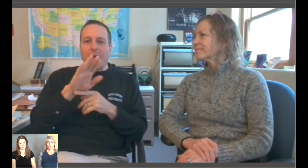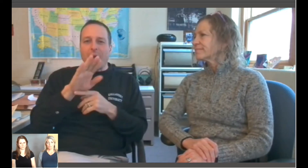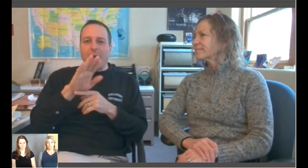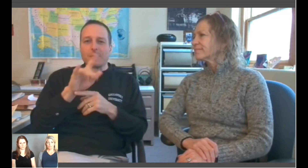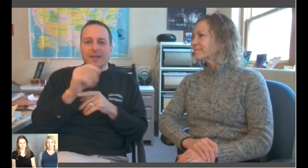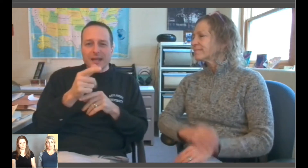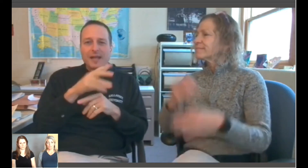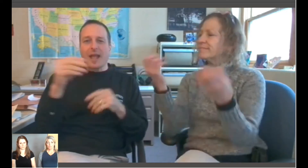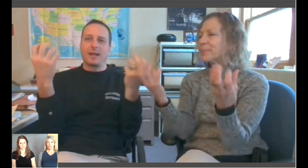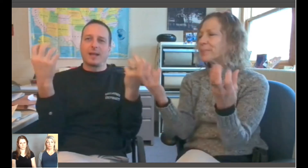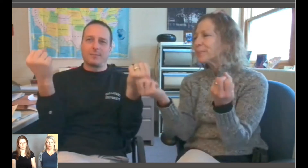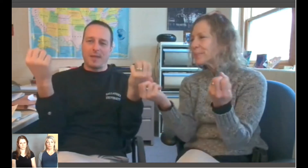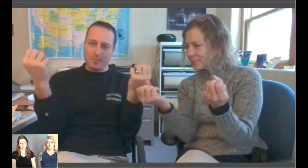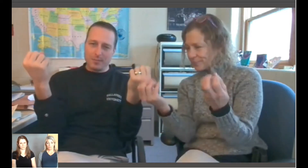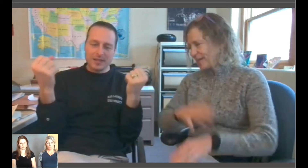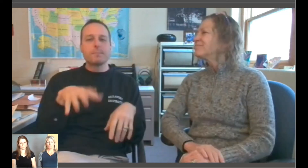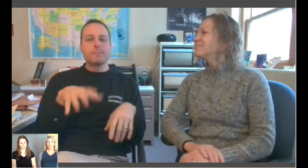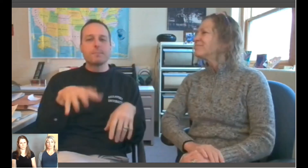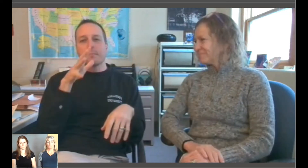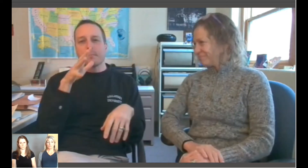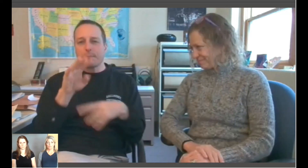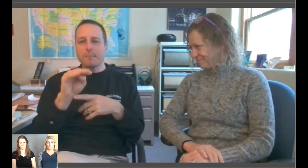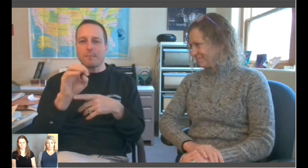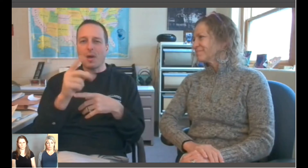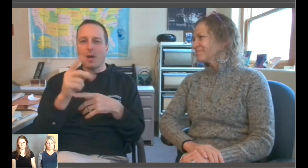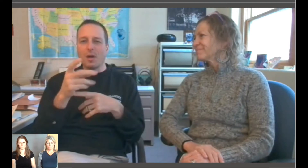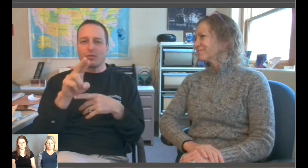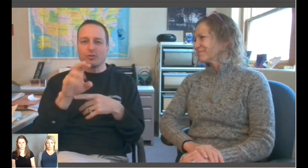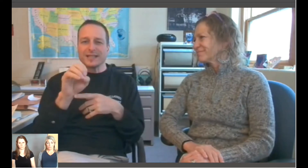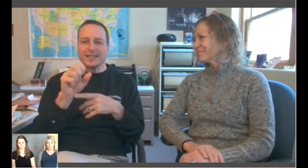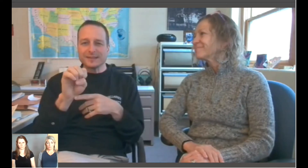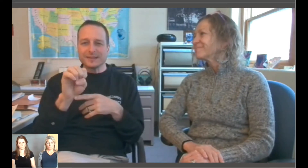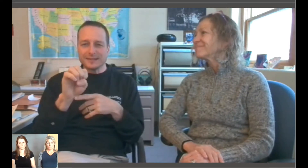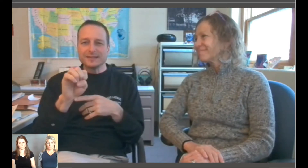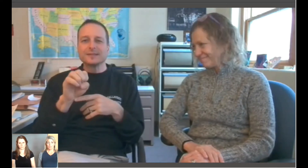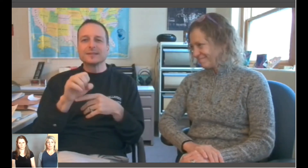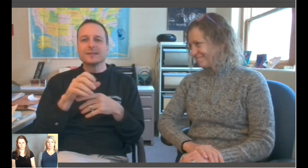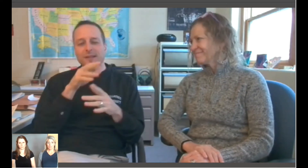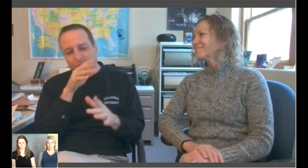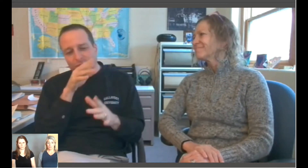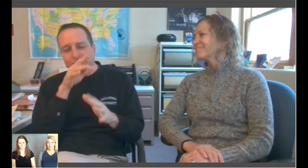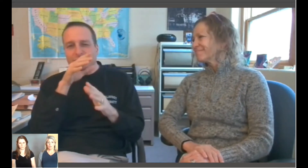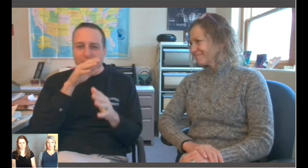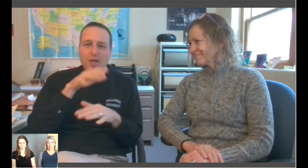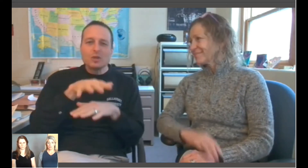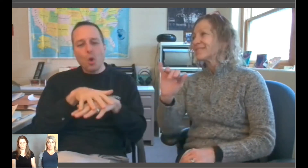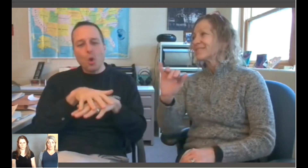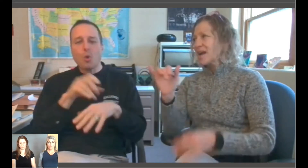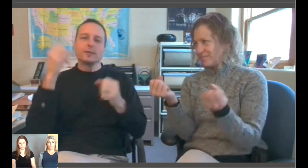to start babbling. And as you're talking to them and signing to them, slow down your conversation.